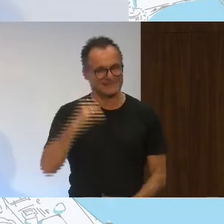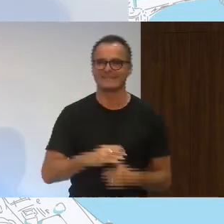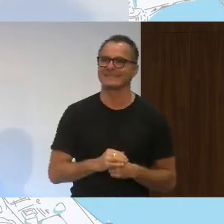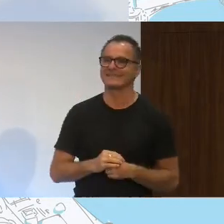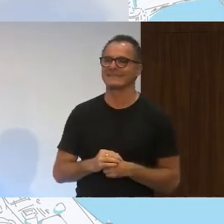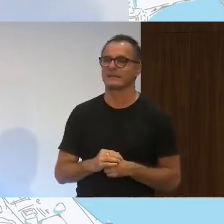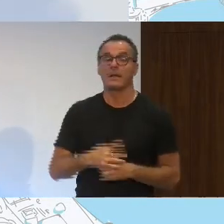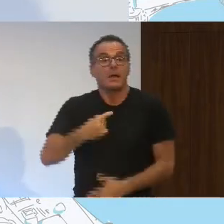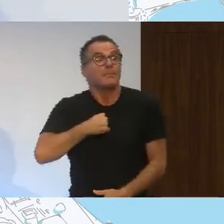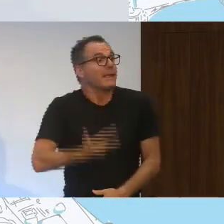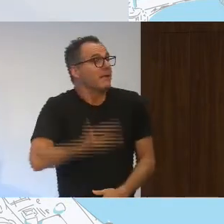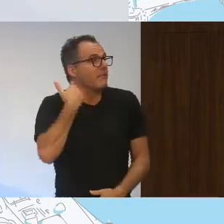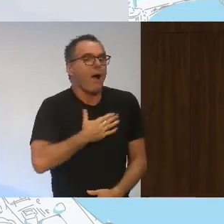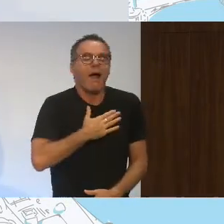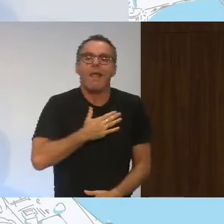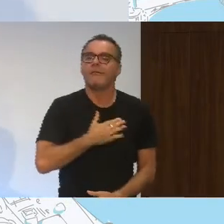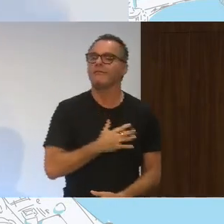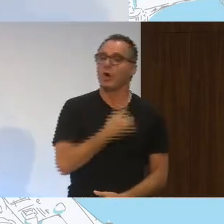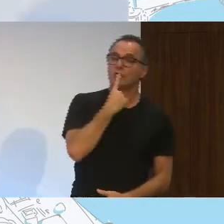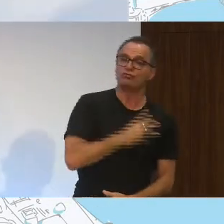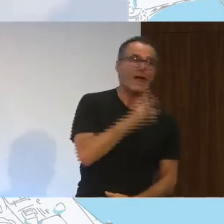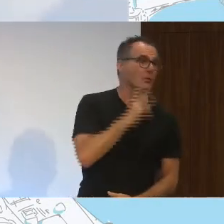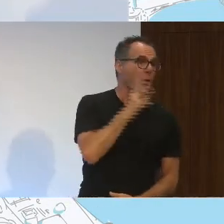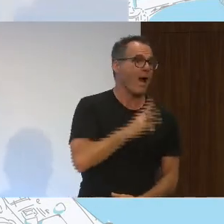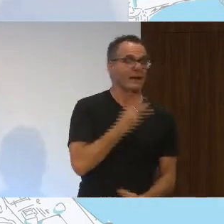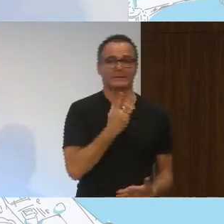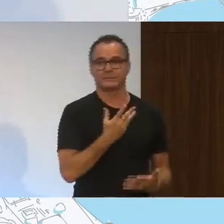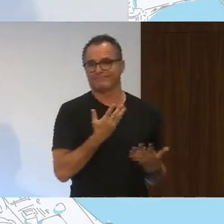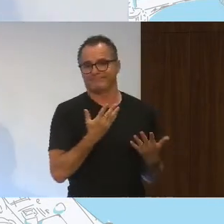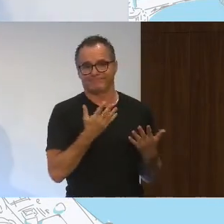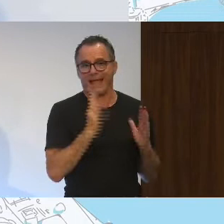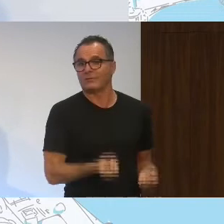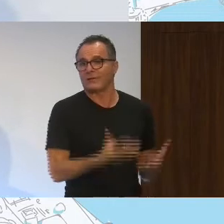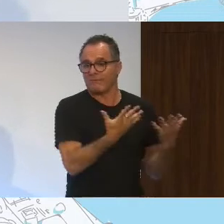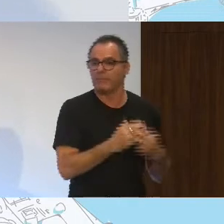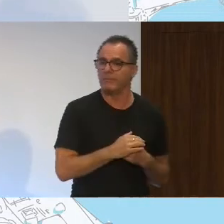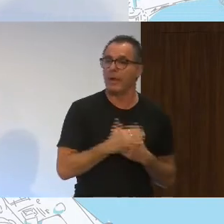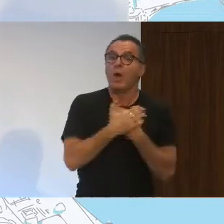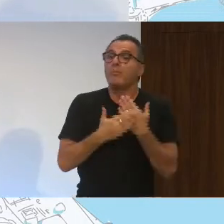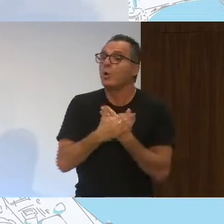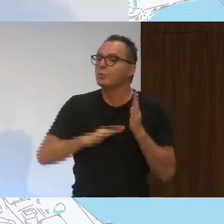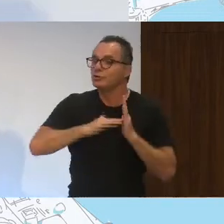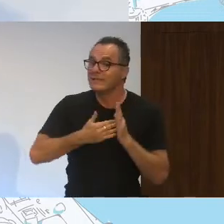But I used to love red wine and I've had to give that up. I'm pretty sure that is one of the triggers. Blue cheese maybe. And that's it.